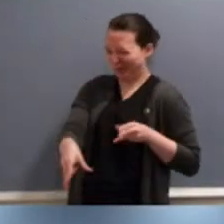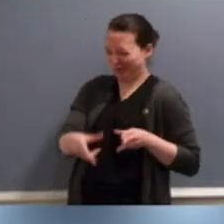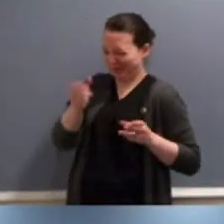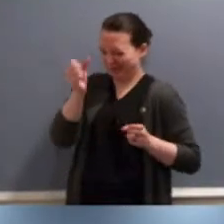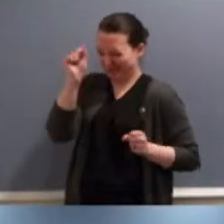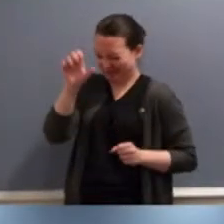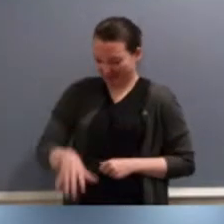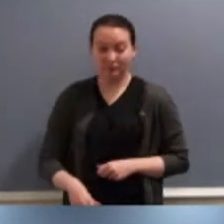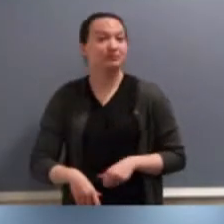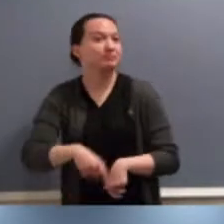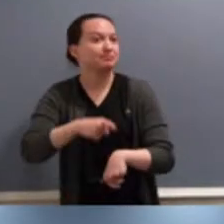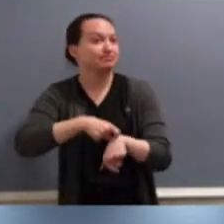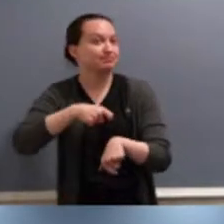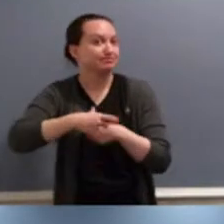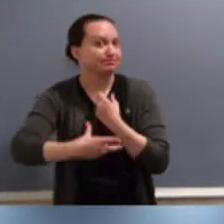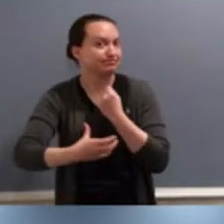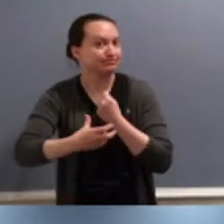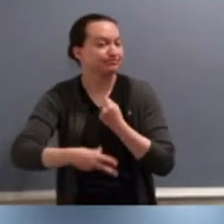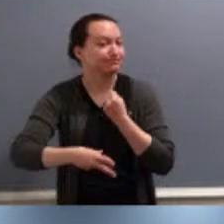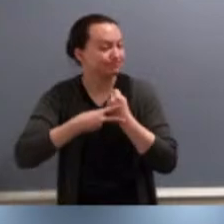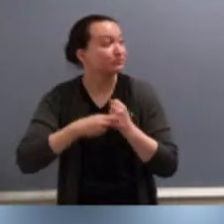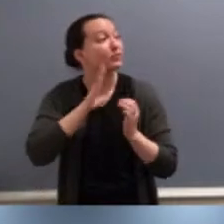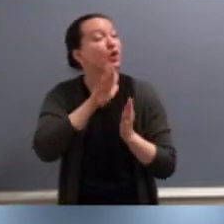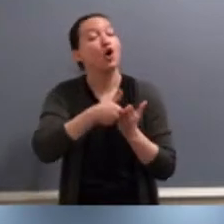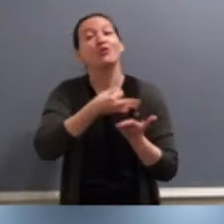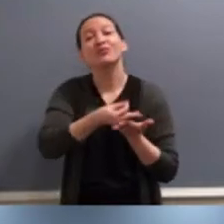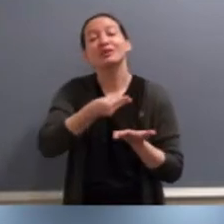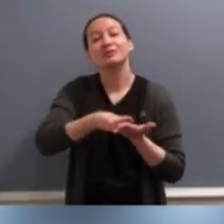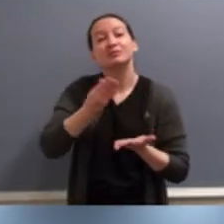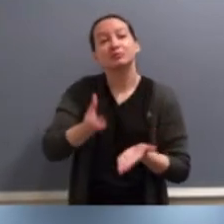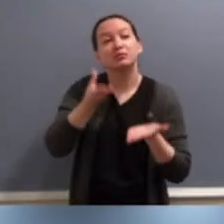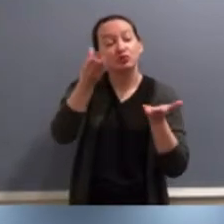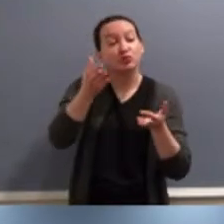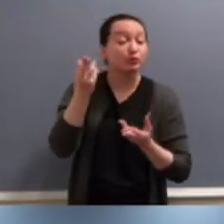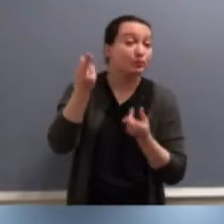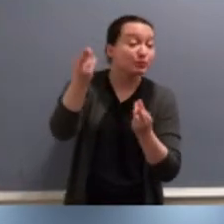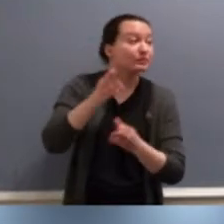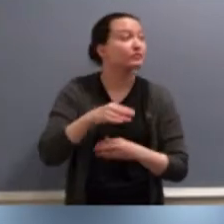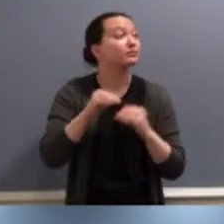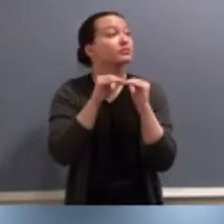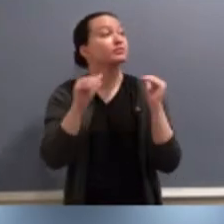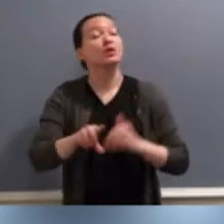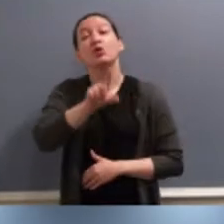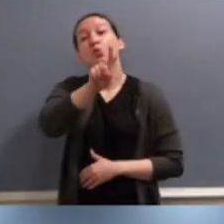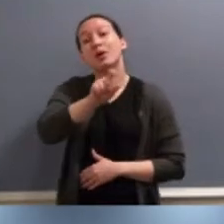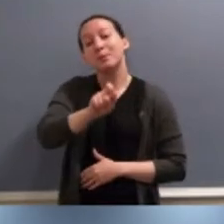the interest of time but the all funds budget is recommended to the Board at a level of 1.1 billion